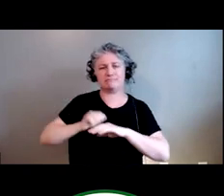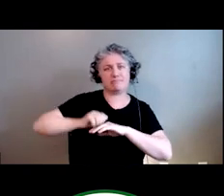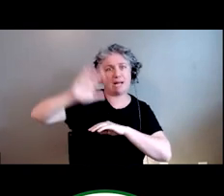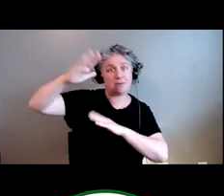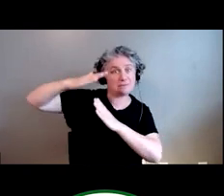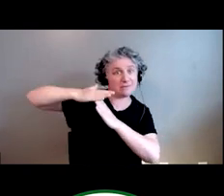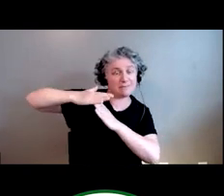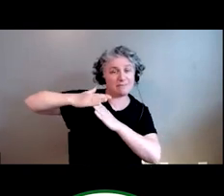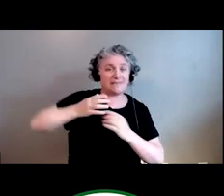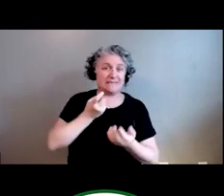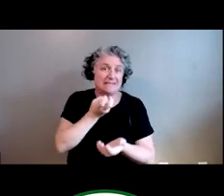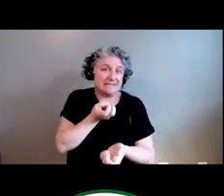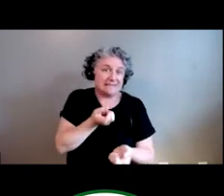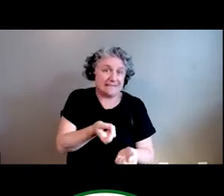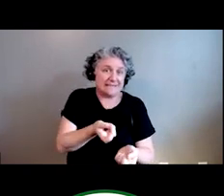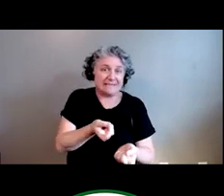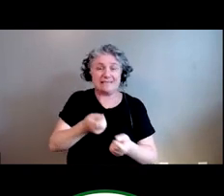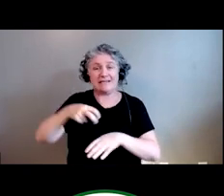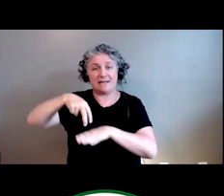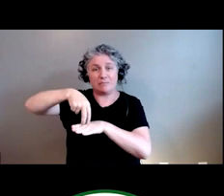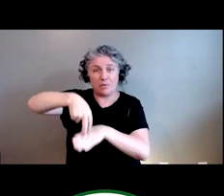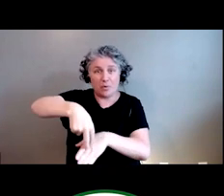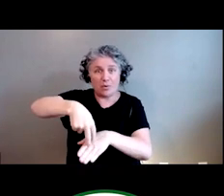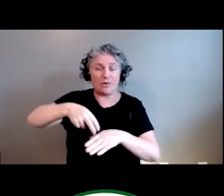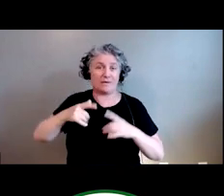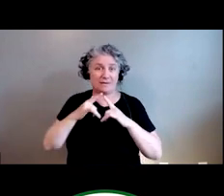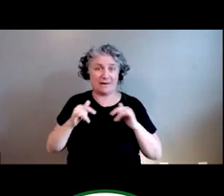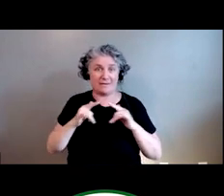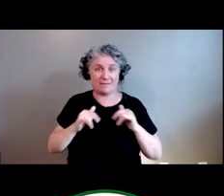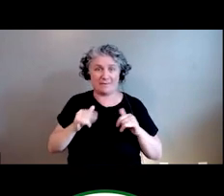This can consists of individuals living with cerebral palsy, autism spectrum disorder,